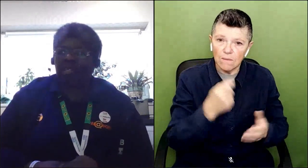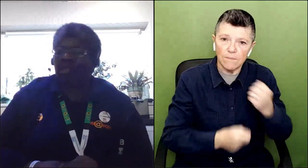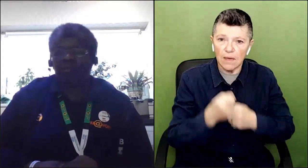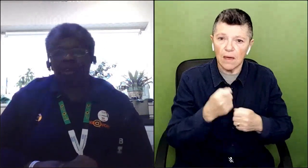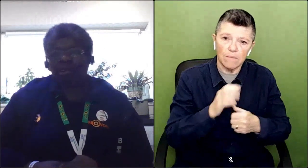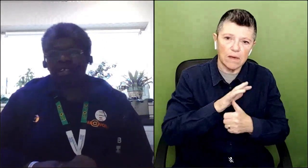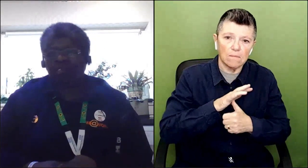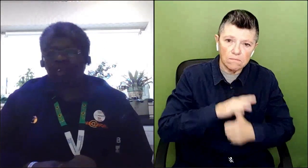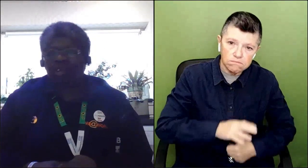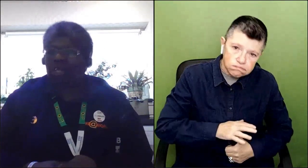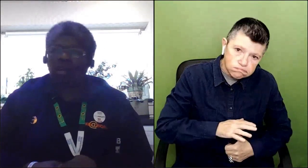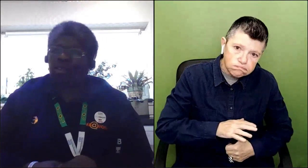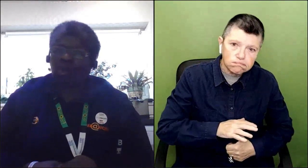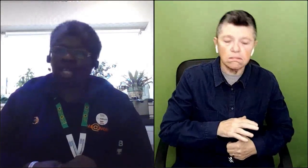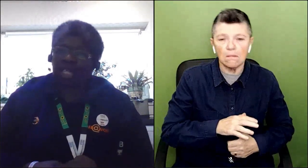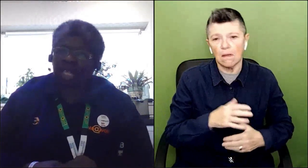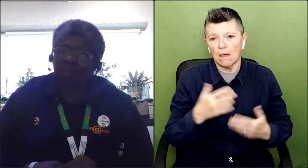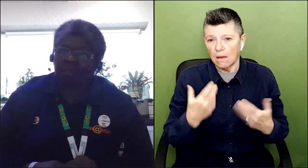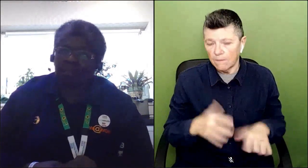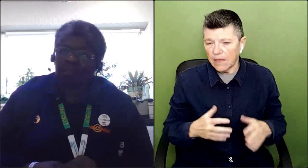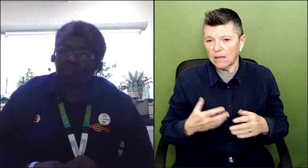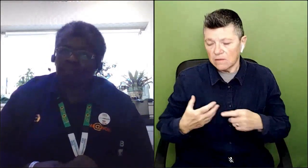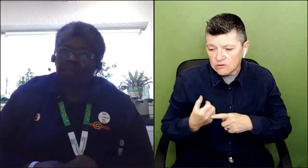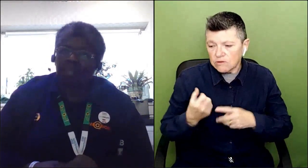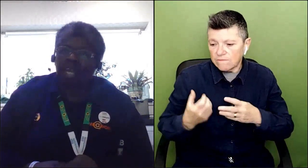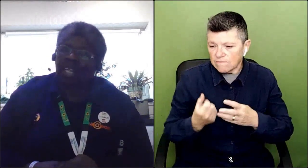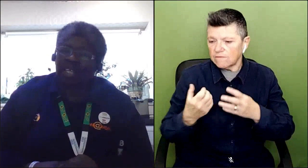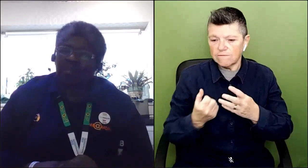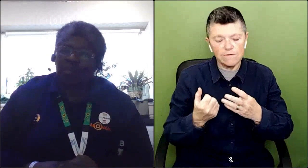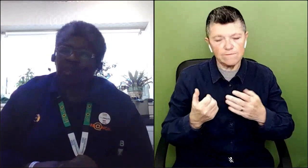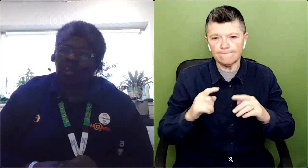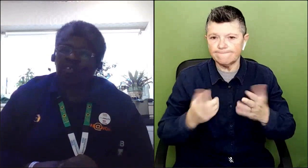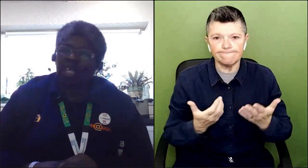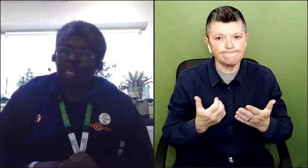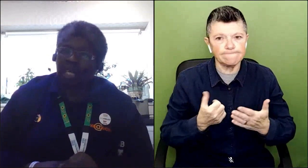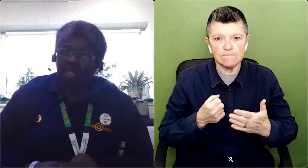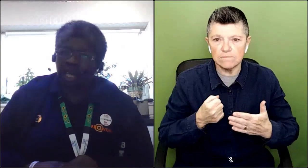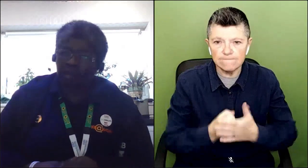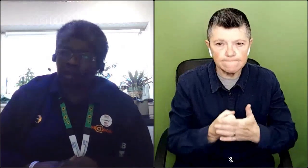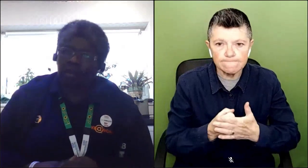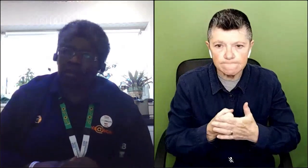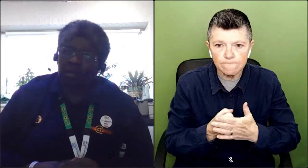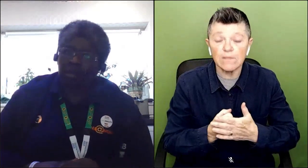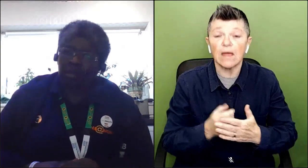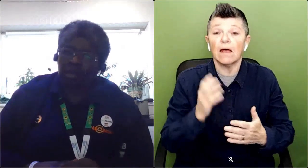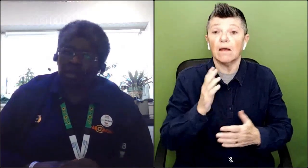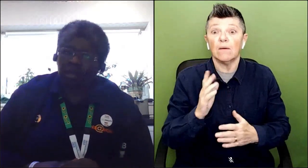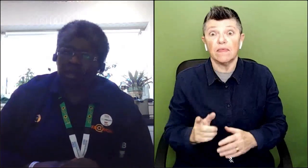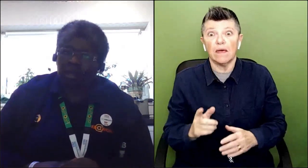I've got this far and I can't do anything, and then the perfect case came along.